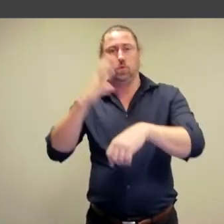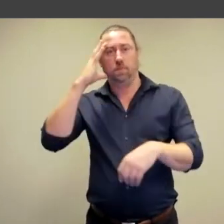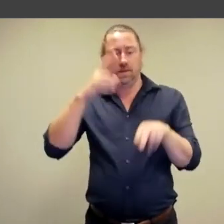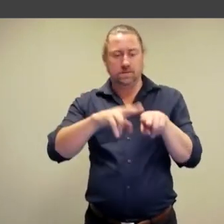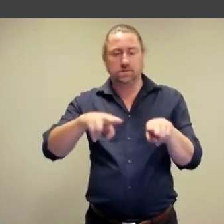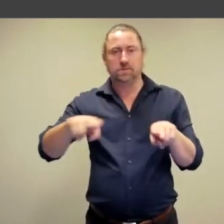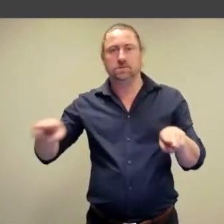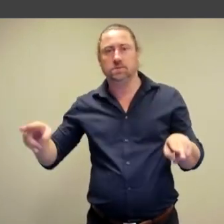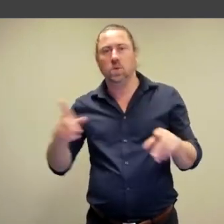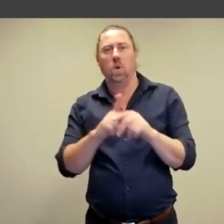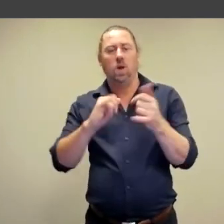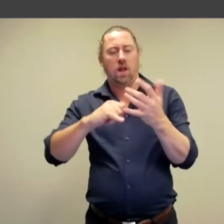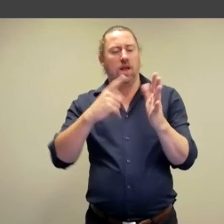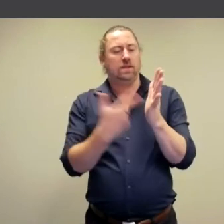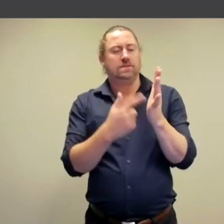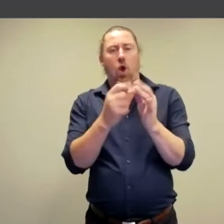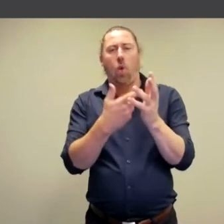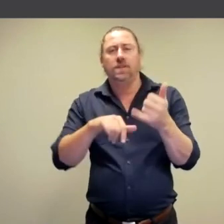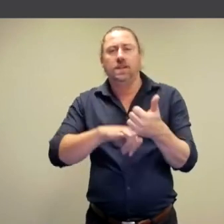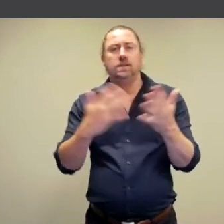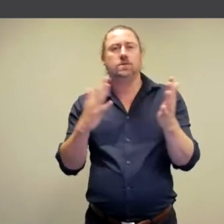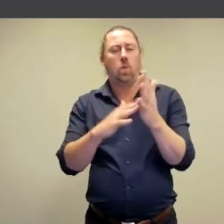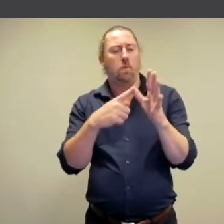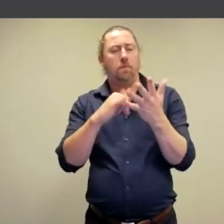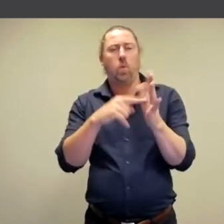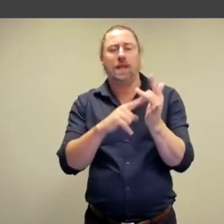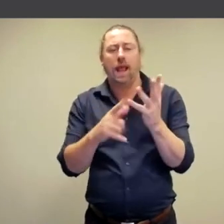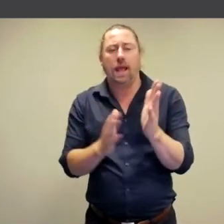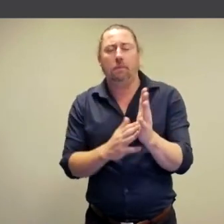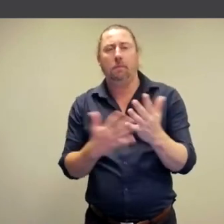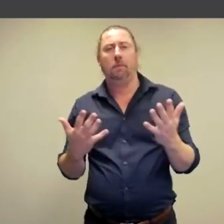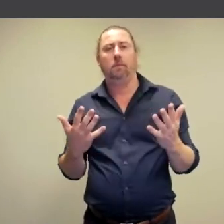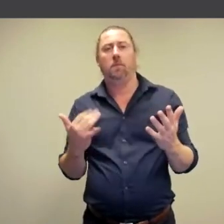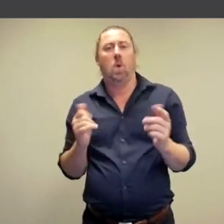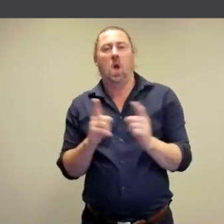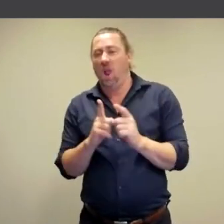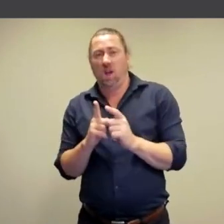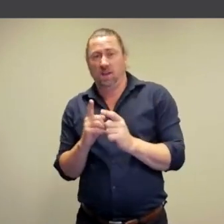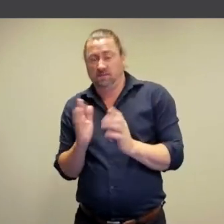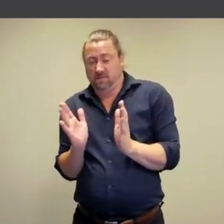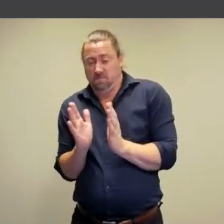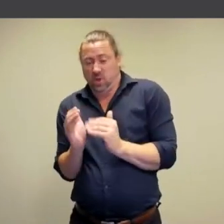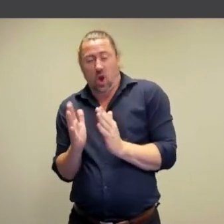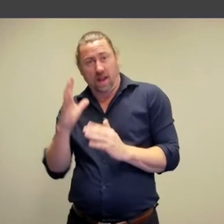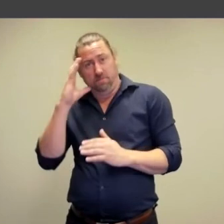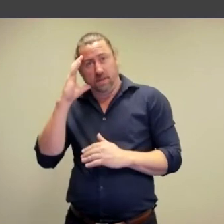mausoleums and even tiny